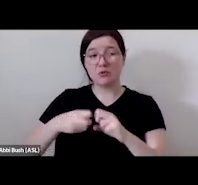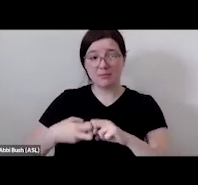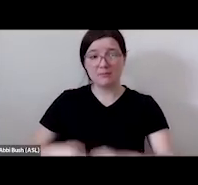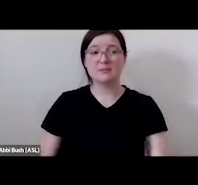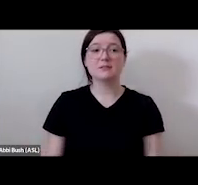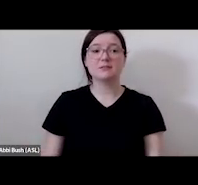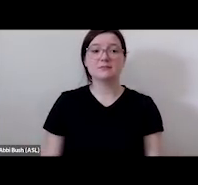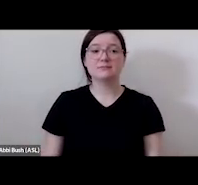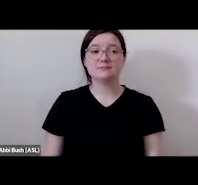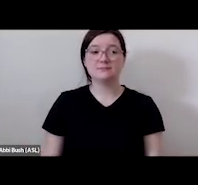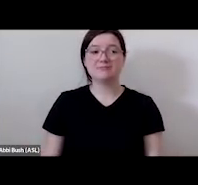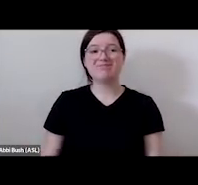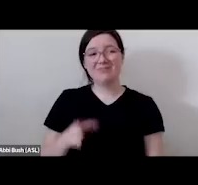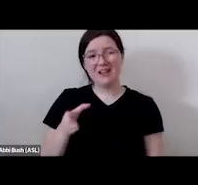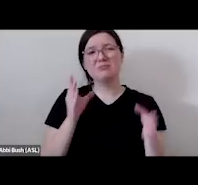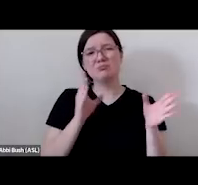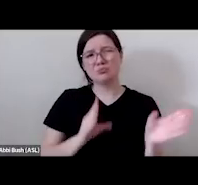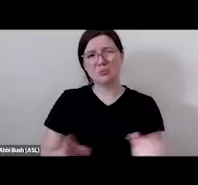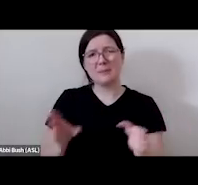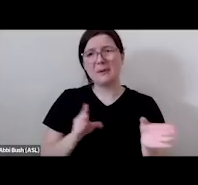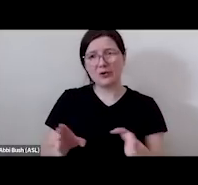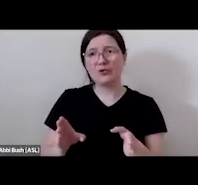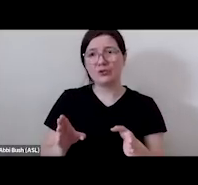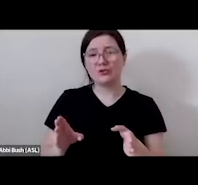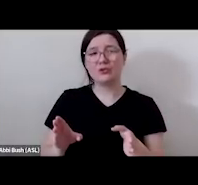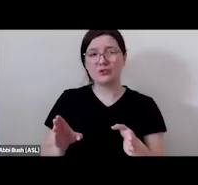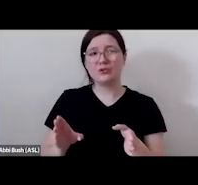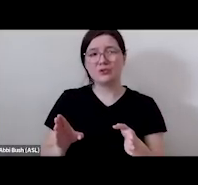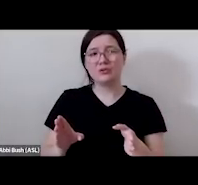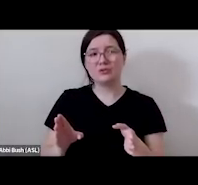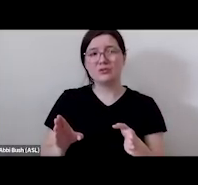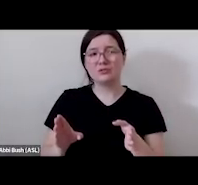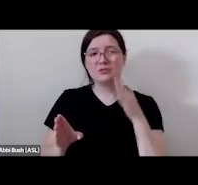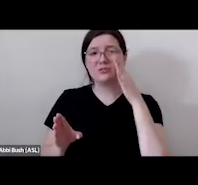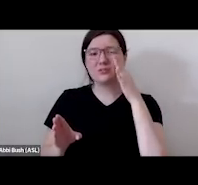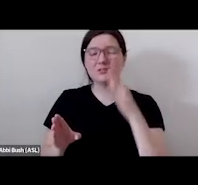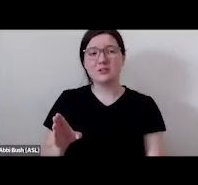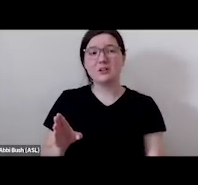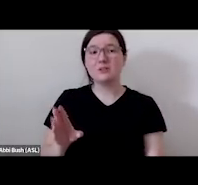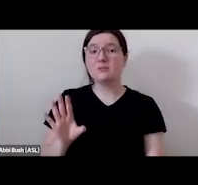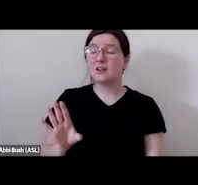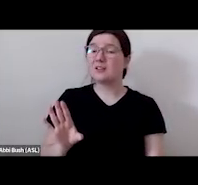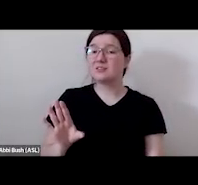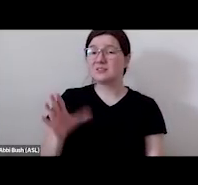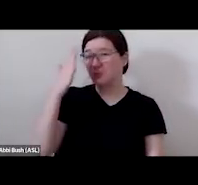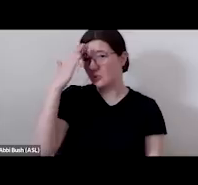This is an intense experience. We are asking people to allow us into the most intimate details of their lives